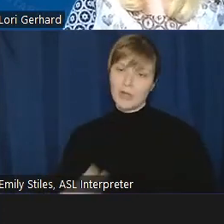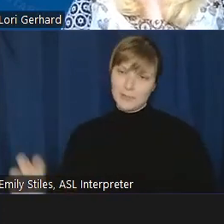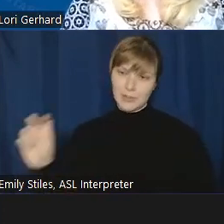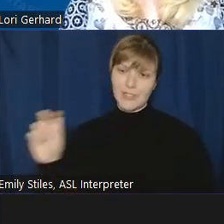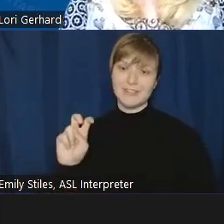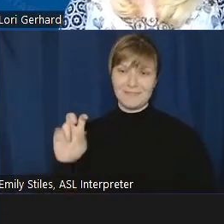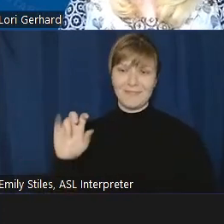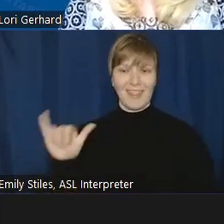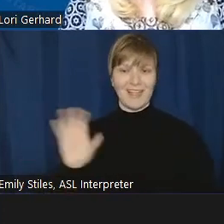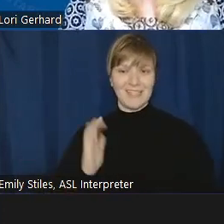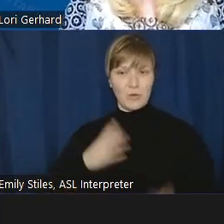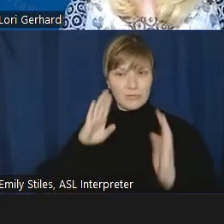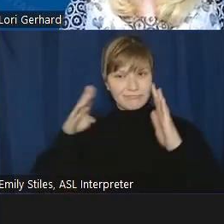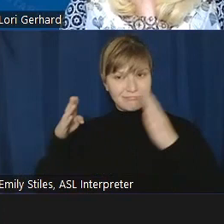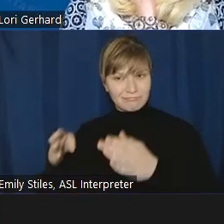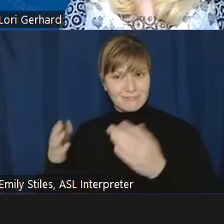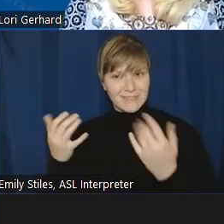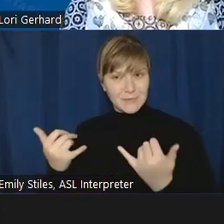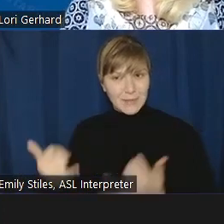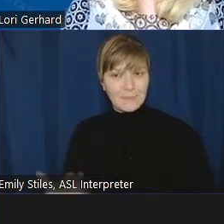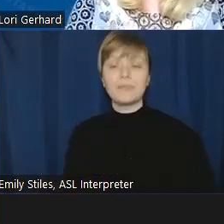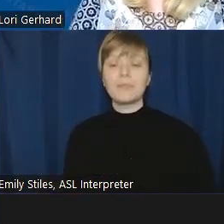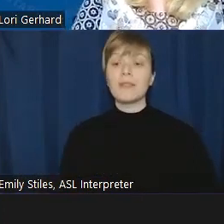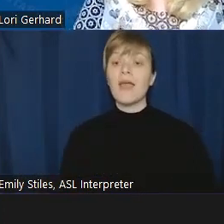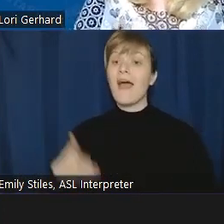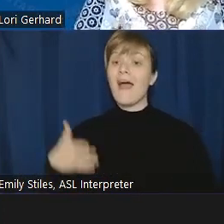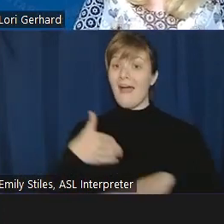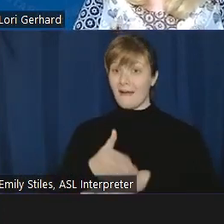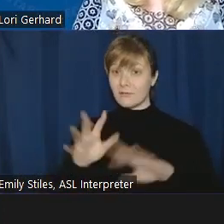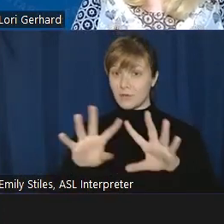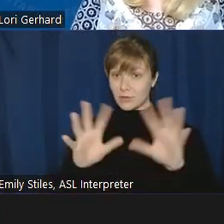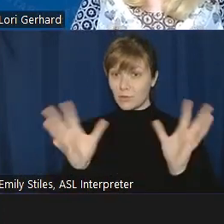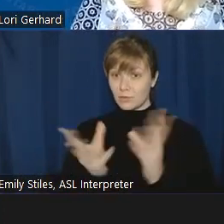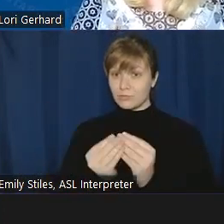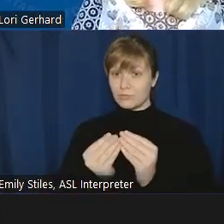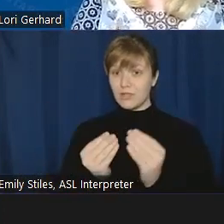After the webinar, I hope you will look at the HSRC website at